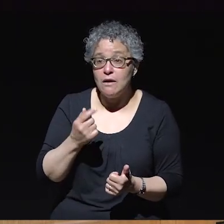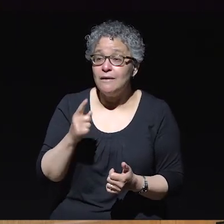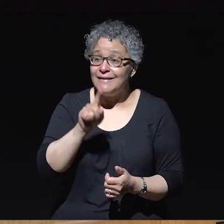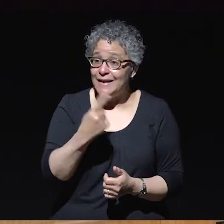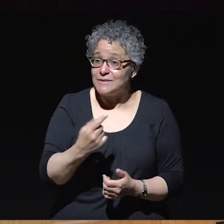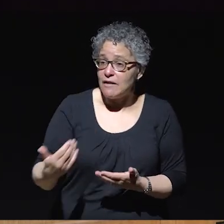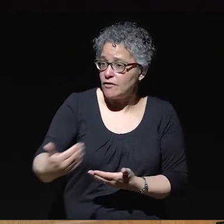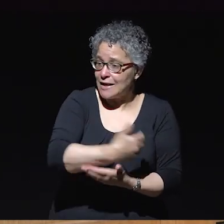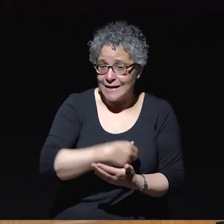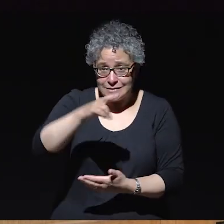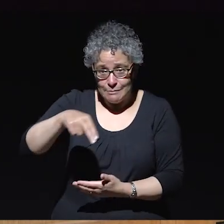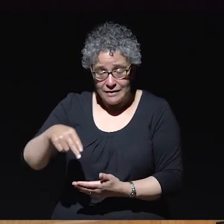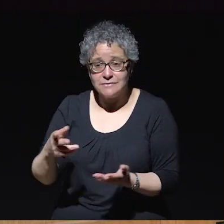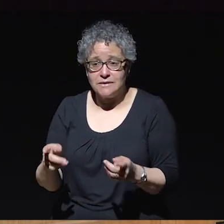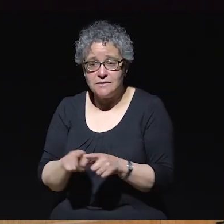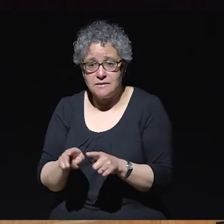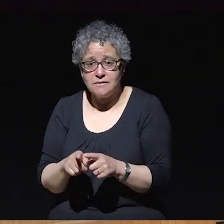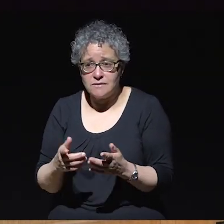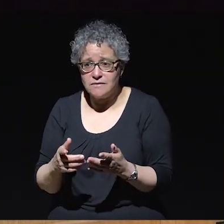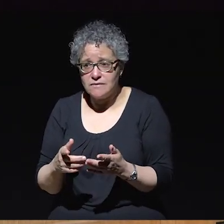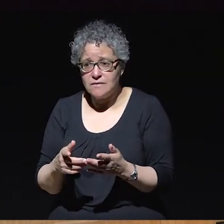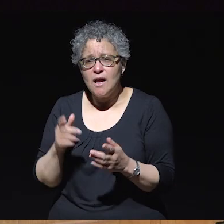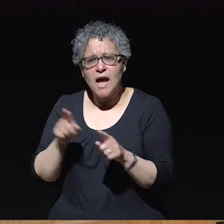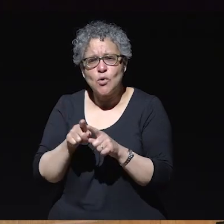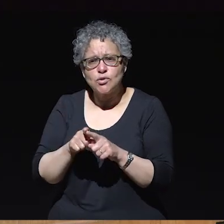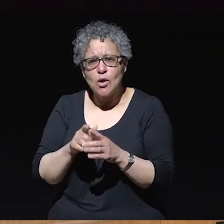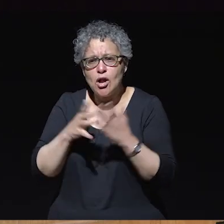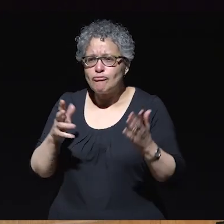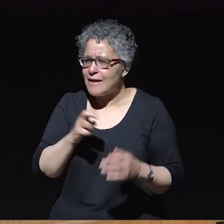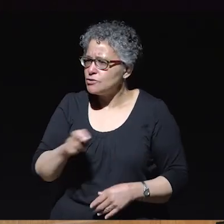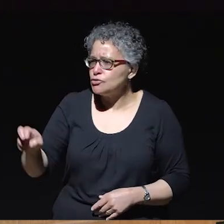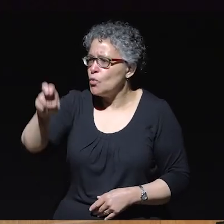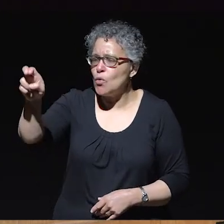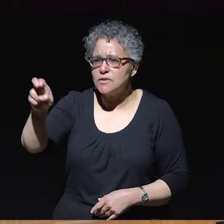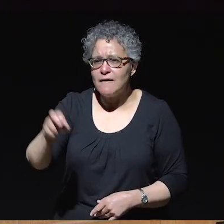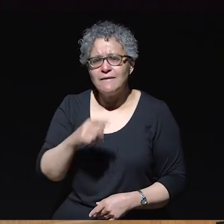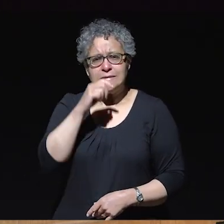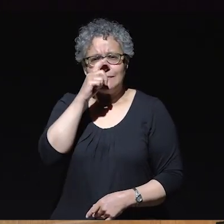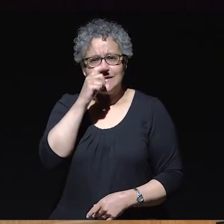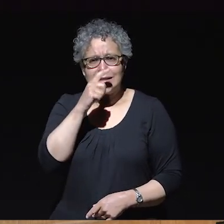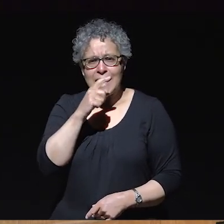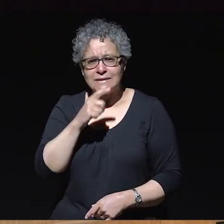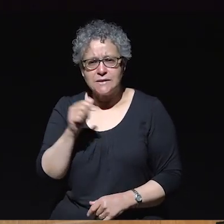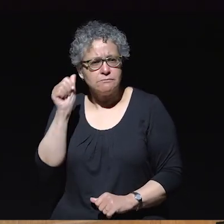and he also went on a Grand Tour. So, he was very sophisticated, a great connoisseur. And, indeed, as a collector,